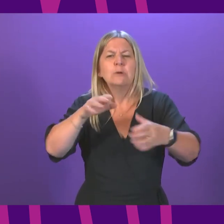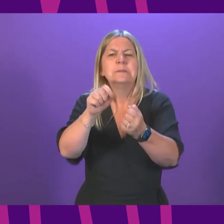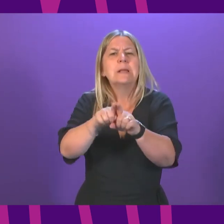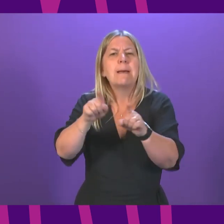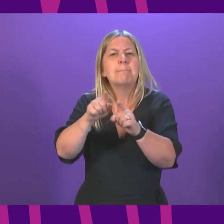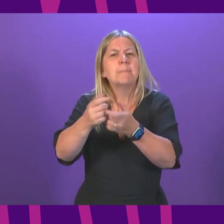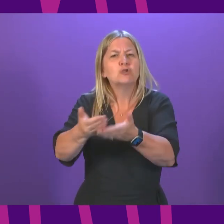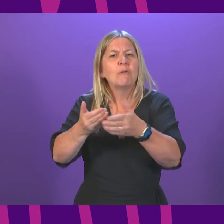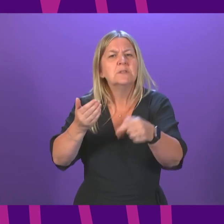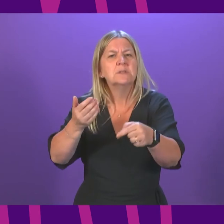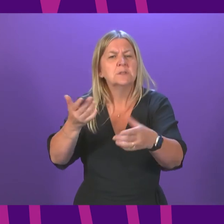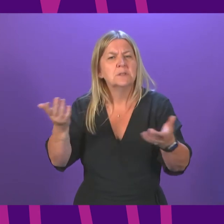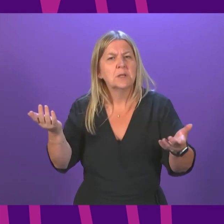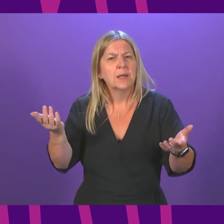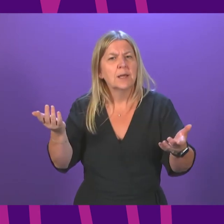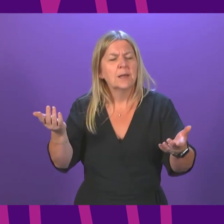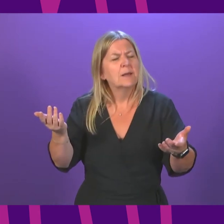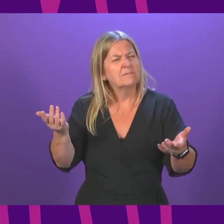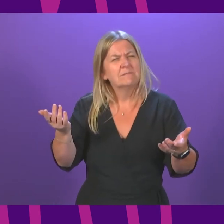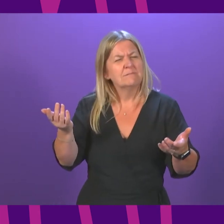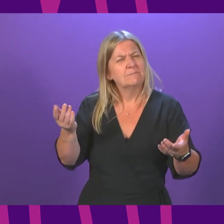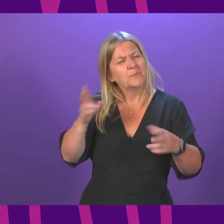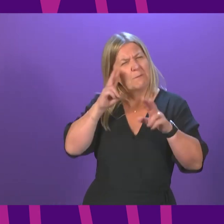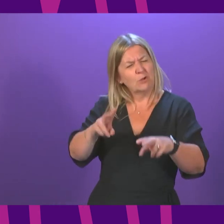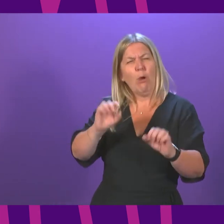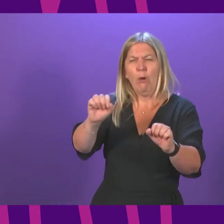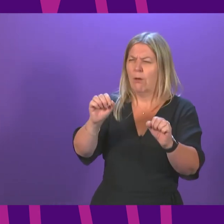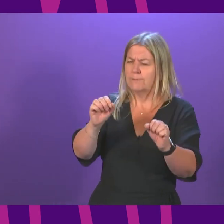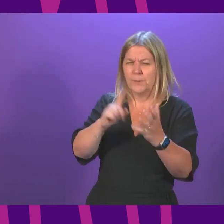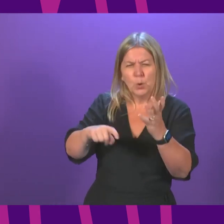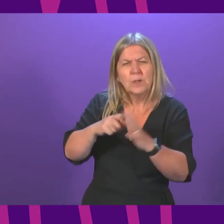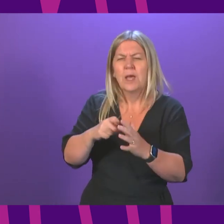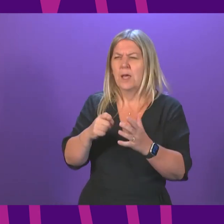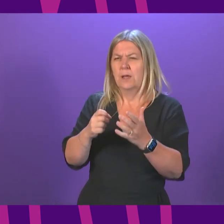might be. Other parts of the UK such as Greater Manchester have evolved that position to see